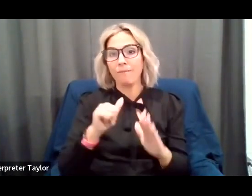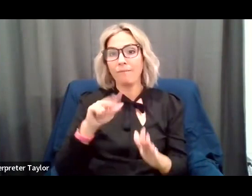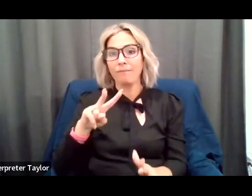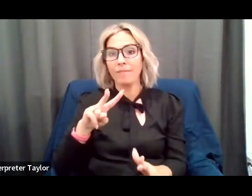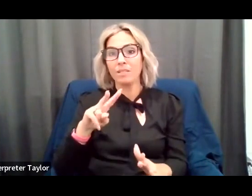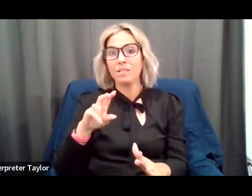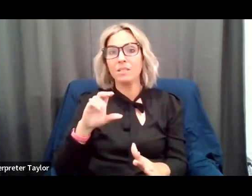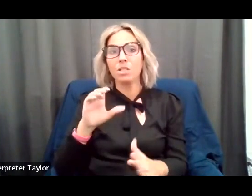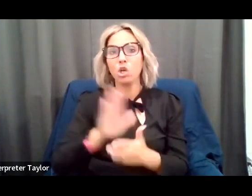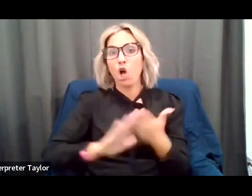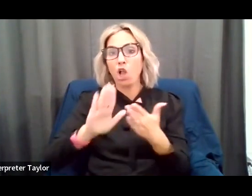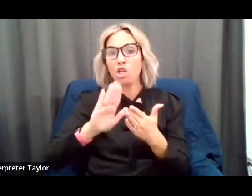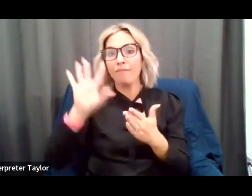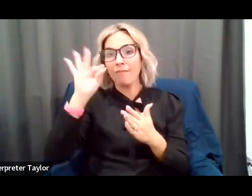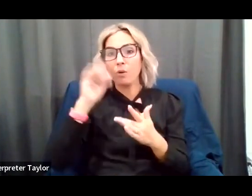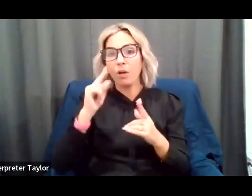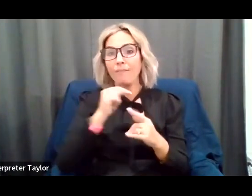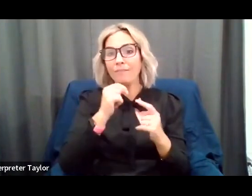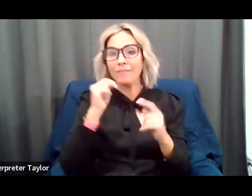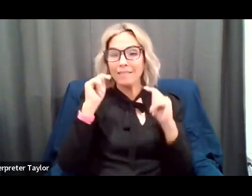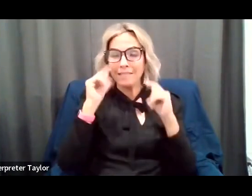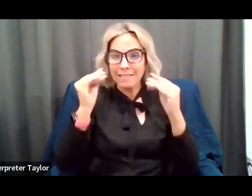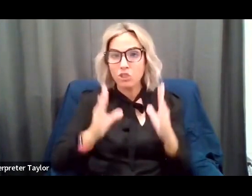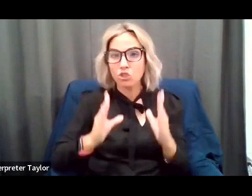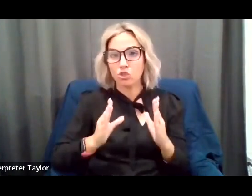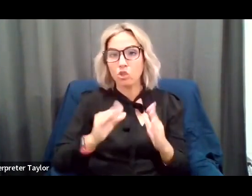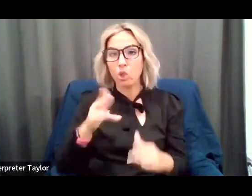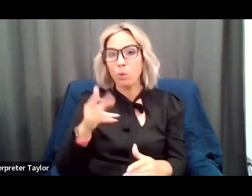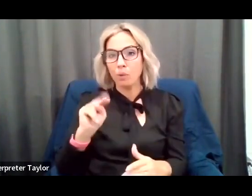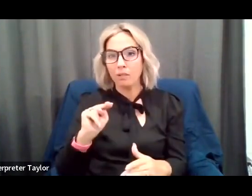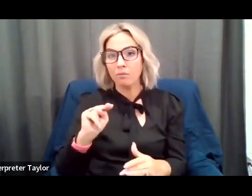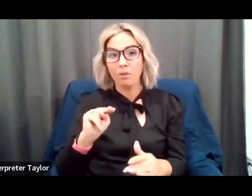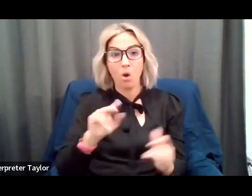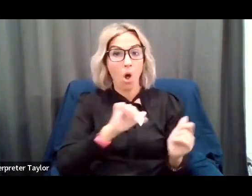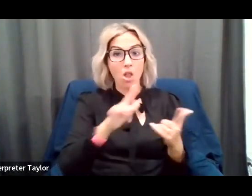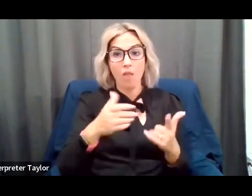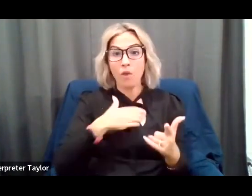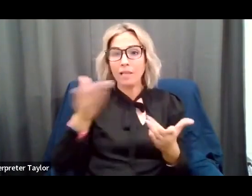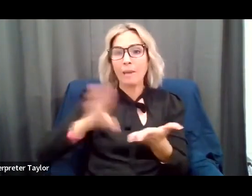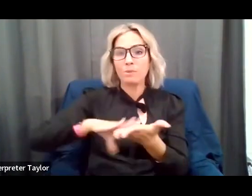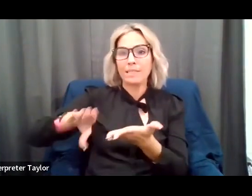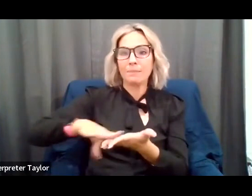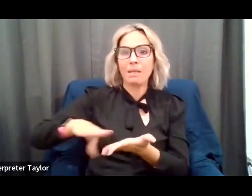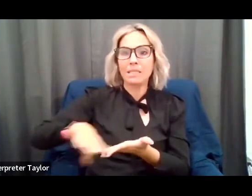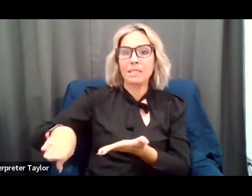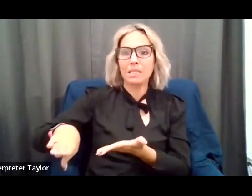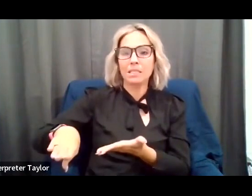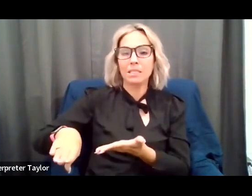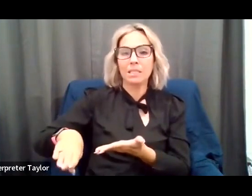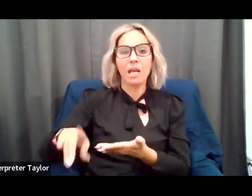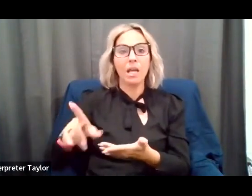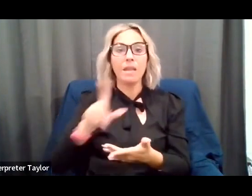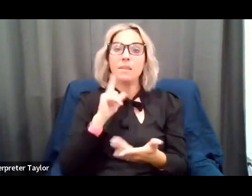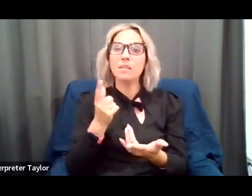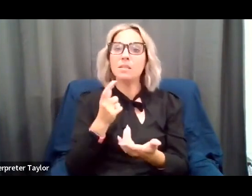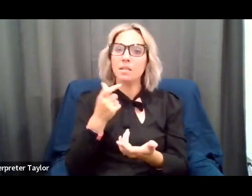Federation of Teachers Faculty Union. All other claims were dismissed." This is a vindication of sorts,